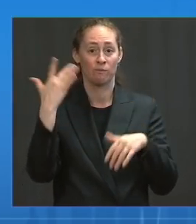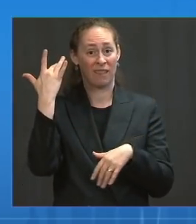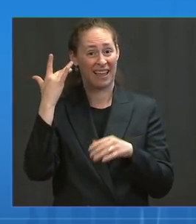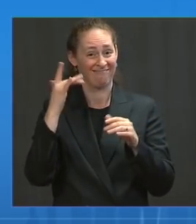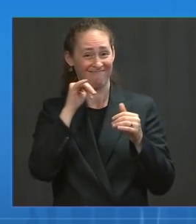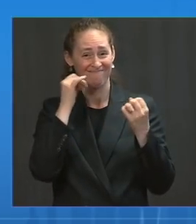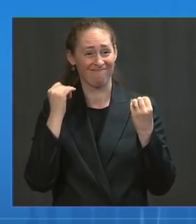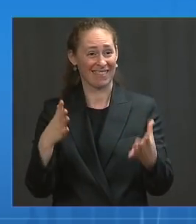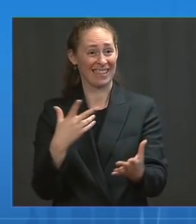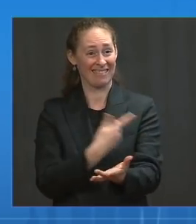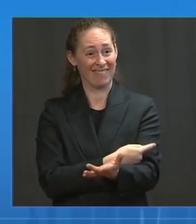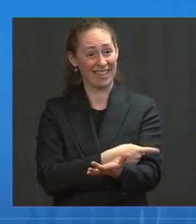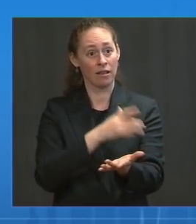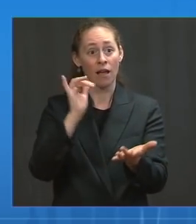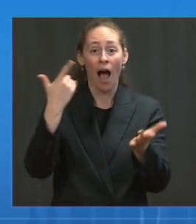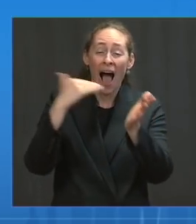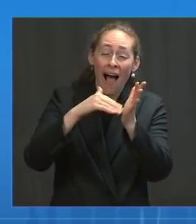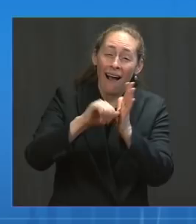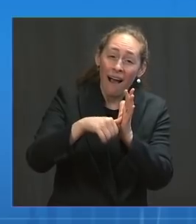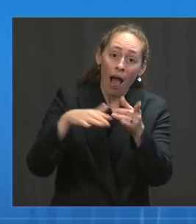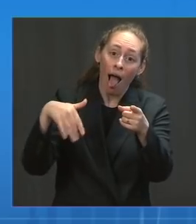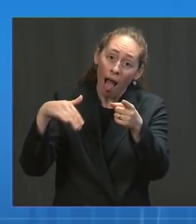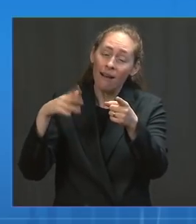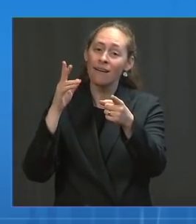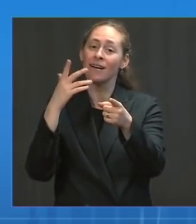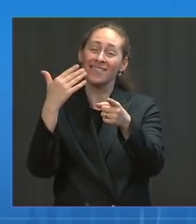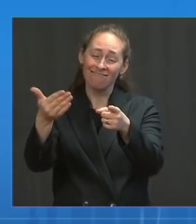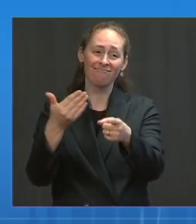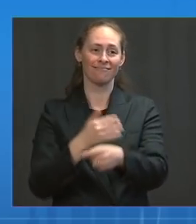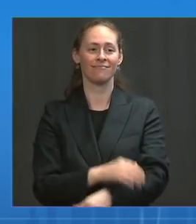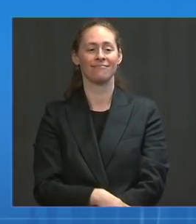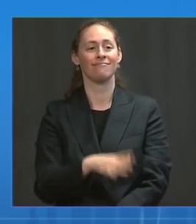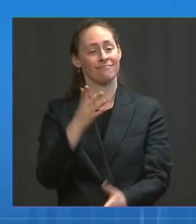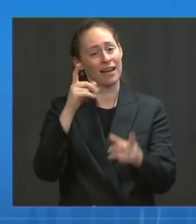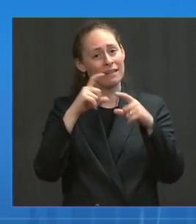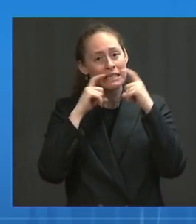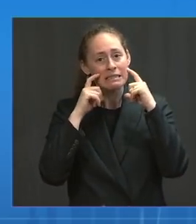go get vaccinated and wear a mask until you do. Mr. Zients: Good.